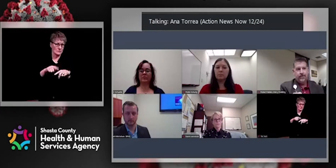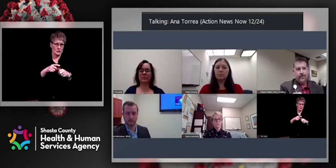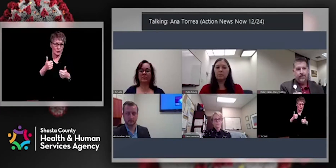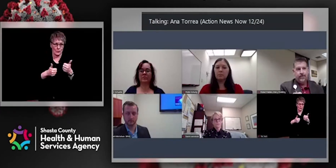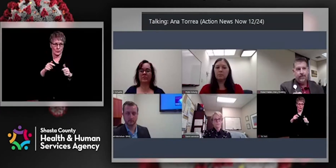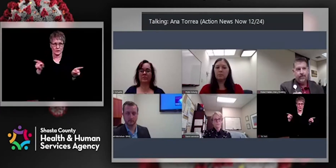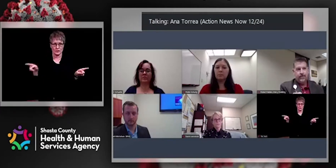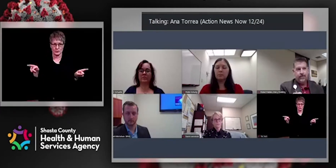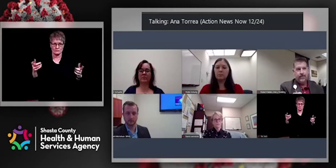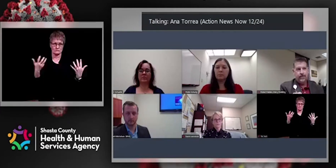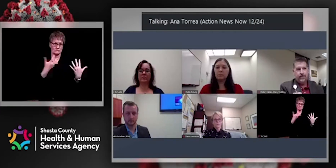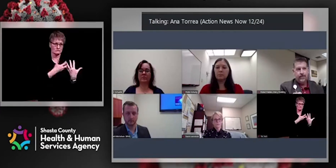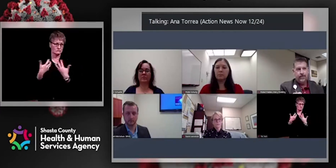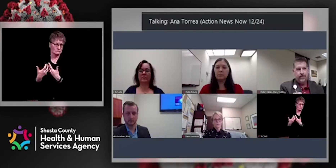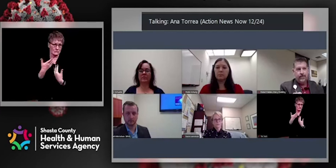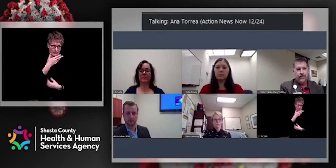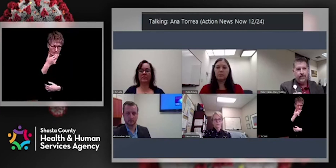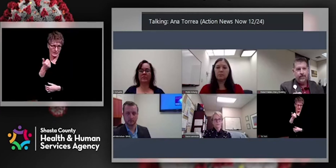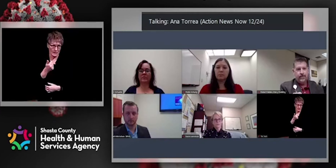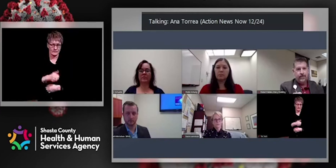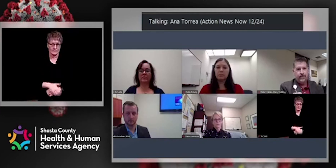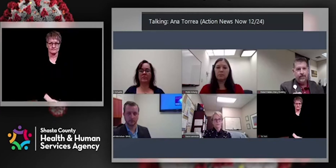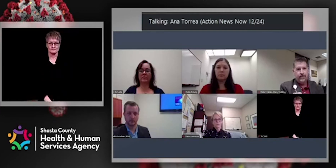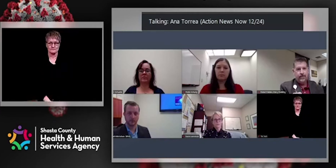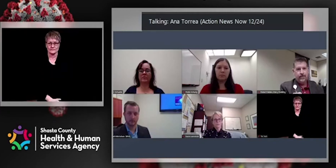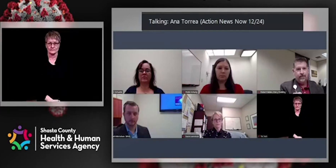each ICU bed? Maybe Robert or Mark could answer that for me.